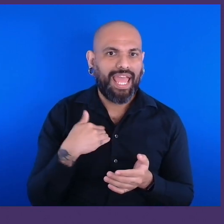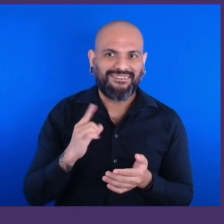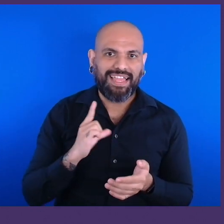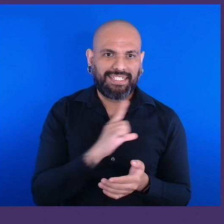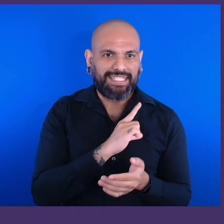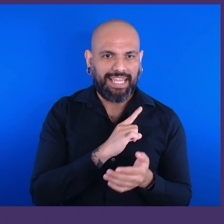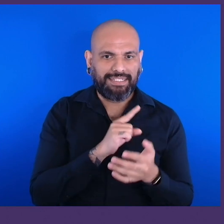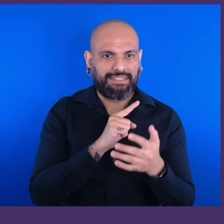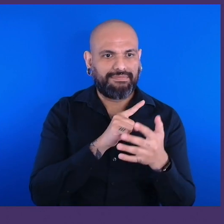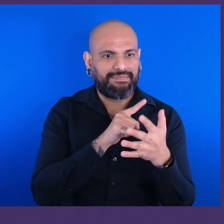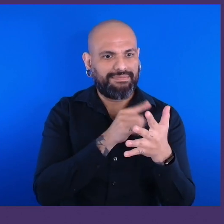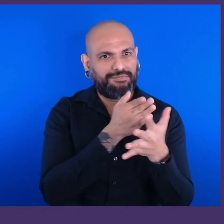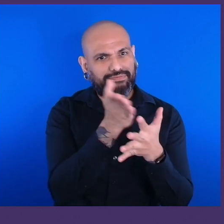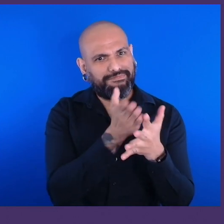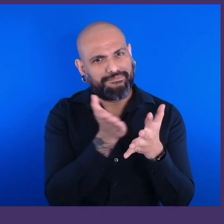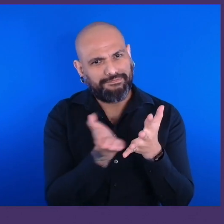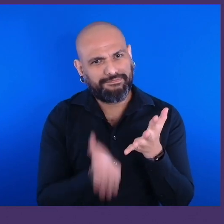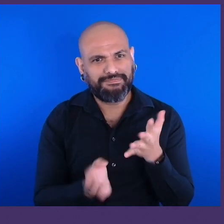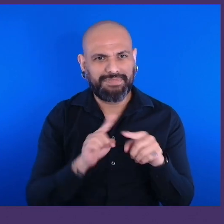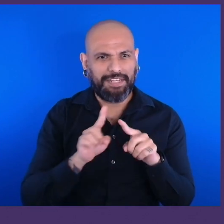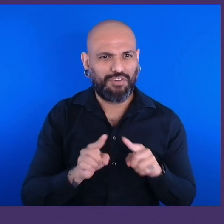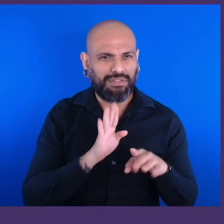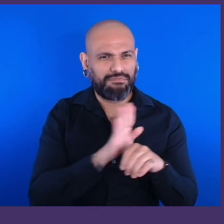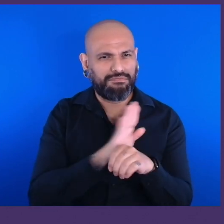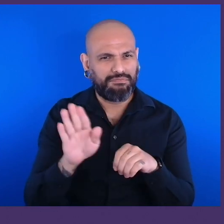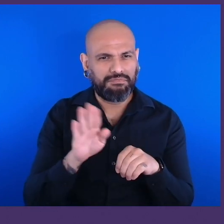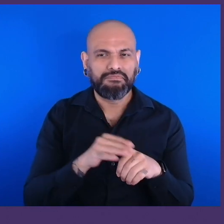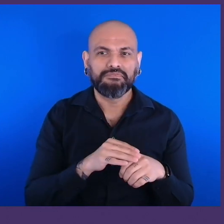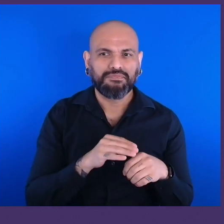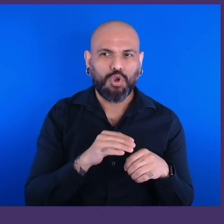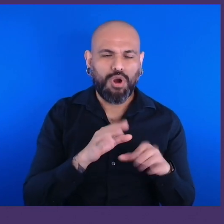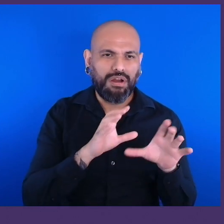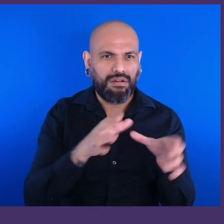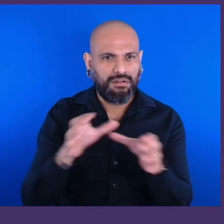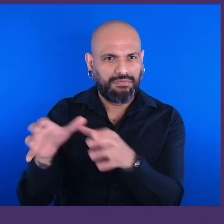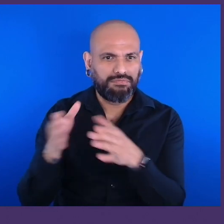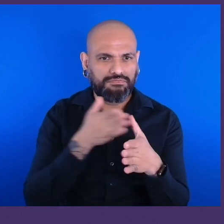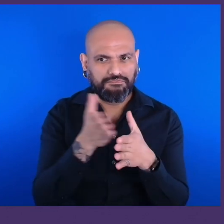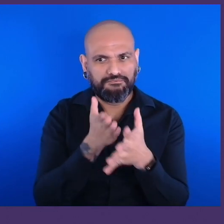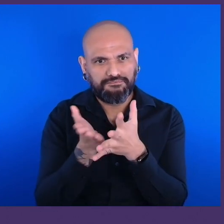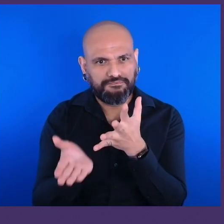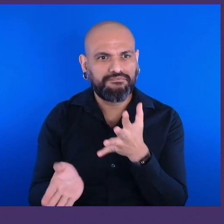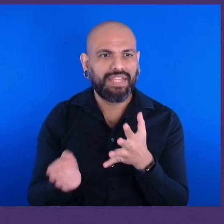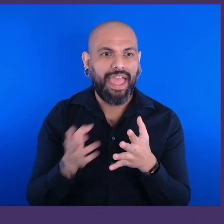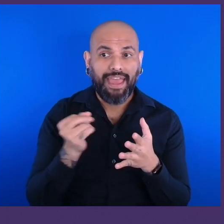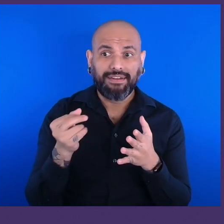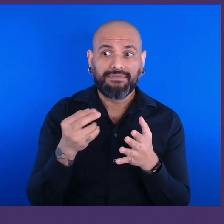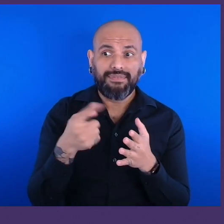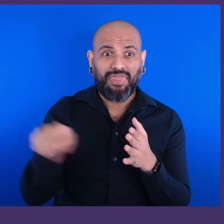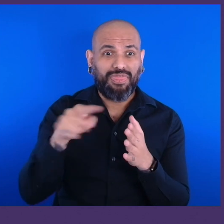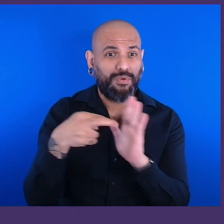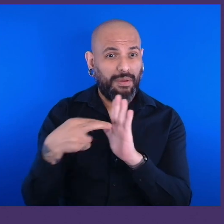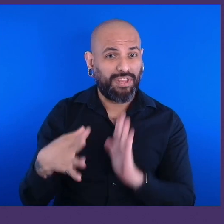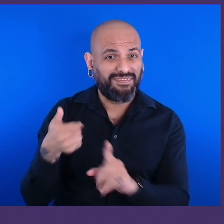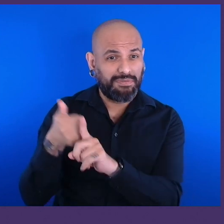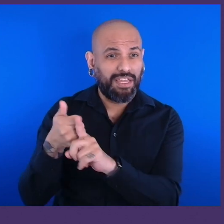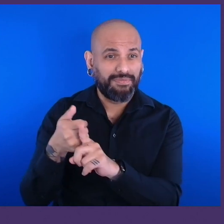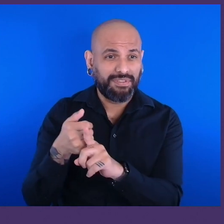And without the sectors representatives themselves, it will be difficult. Rylin Rodgers: Awesome.